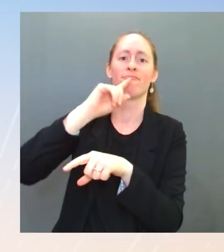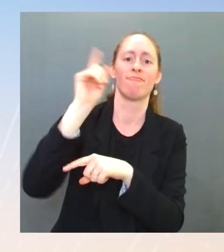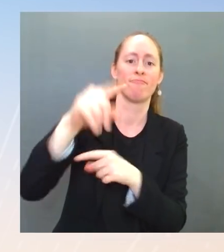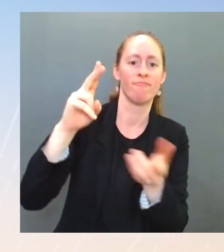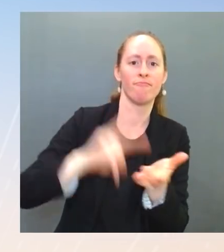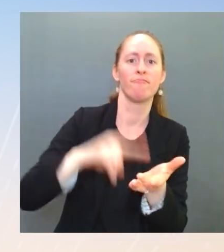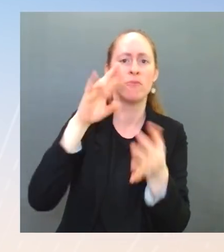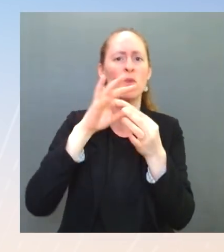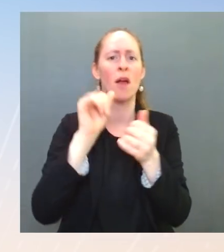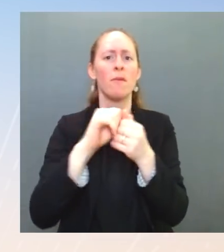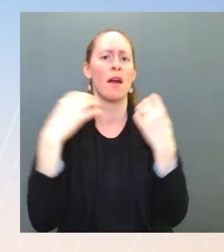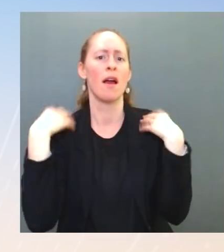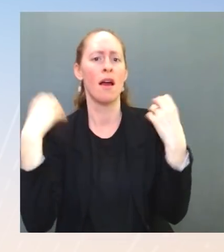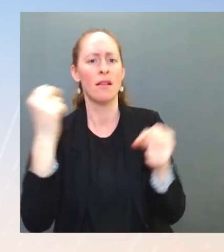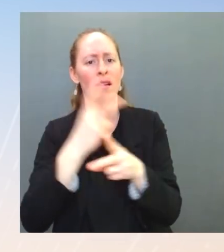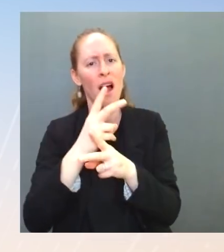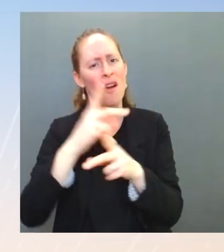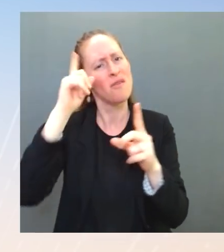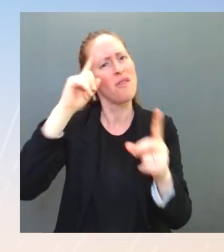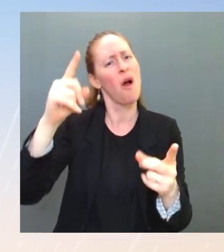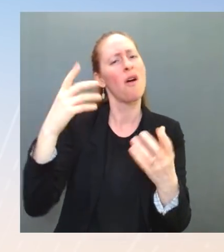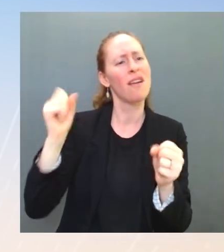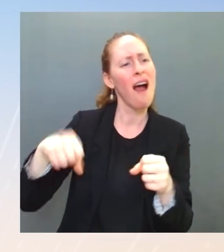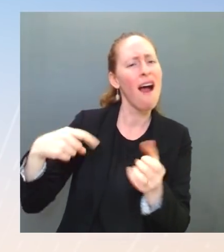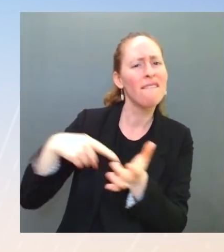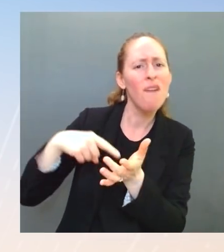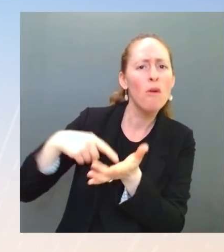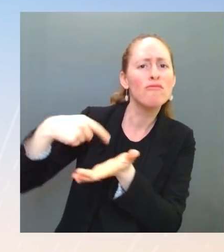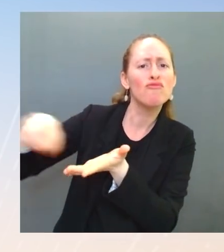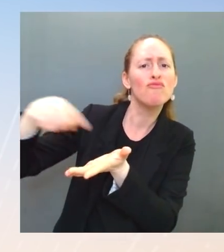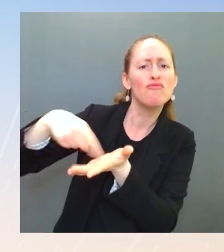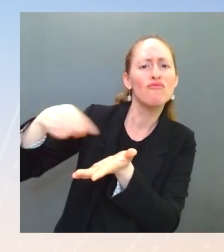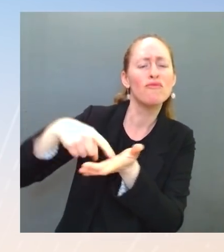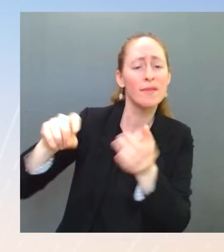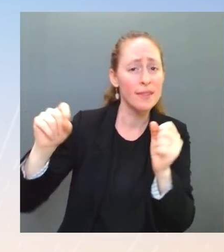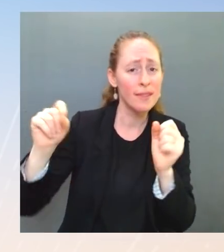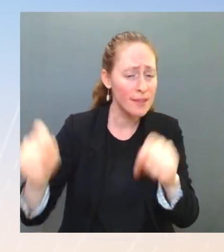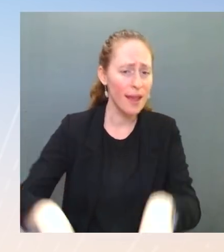launched a rural infrastructure tour to double down on the President's unwavering commitment